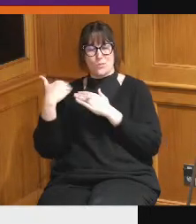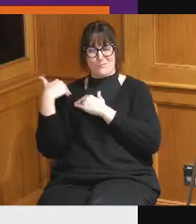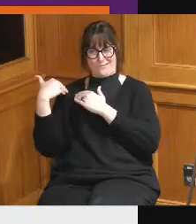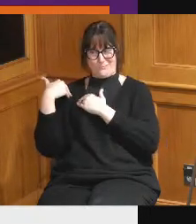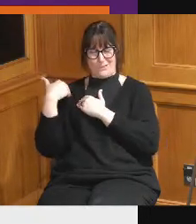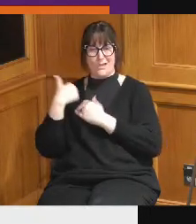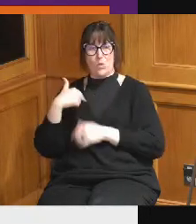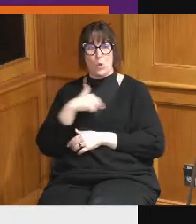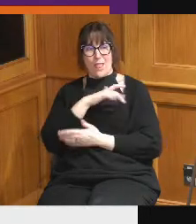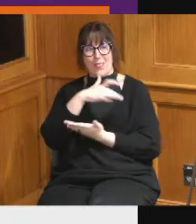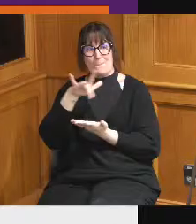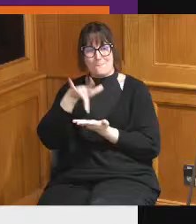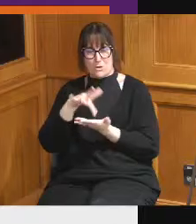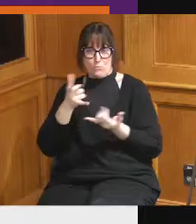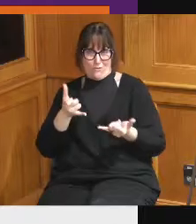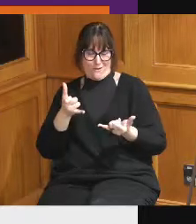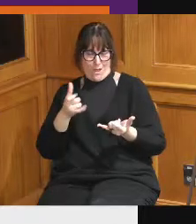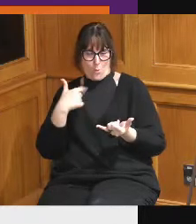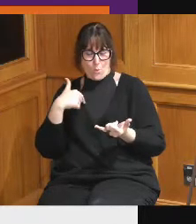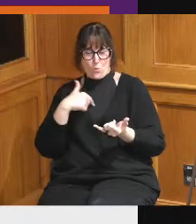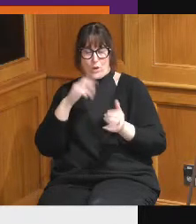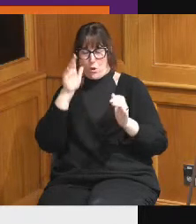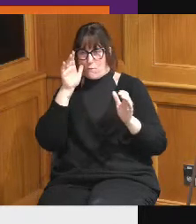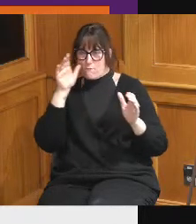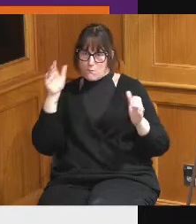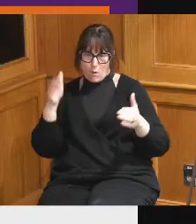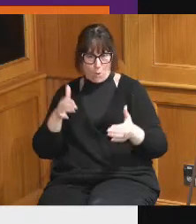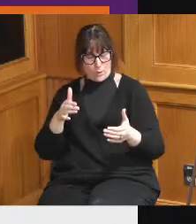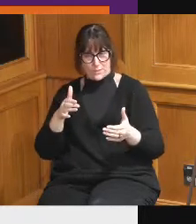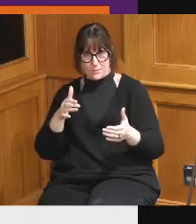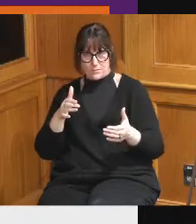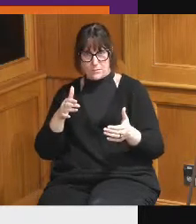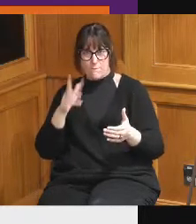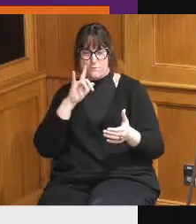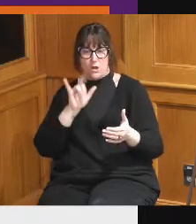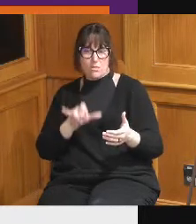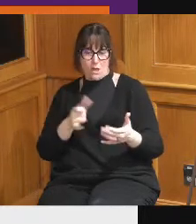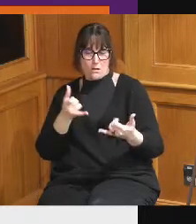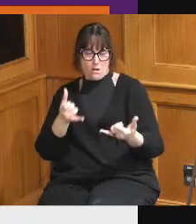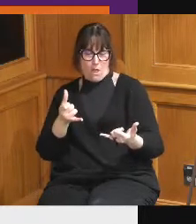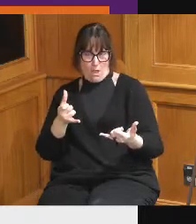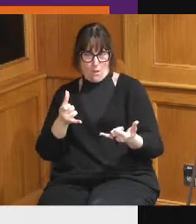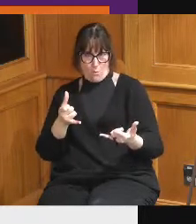middle of that right now it is a big focus of ours to to sort of get a few of these over the finish